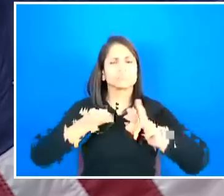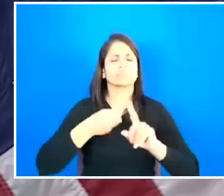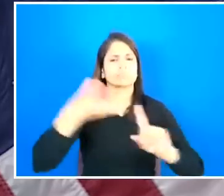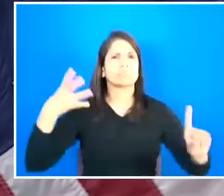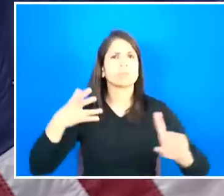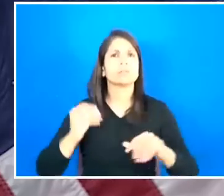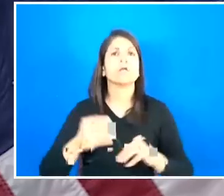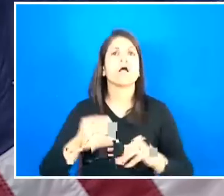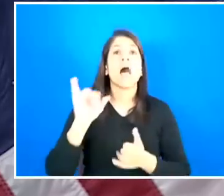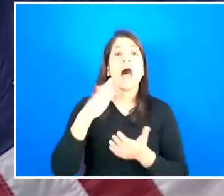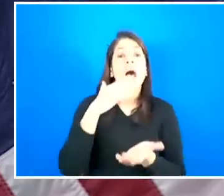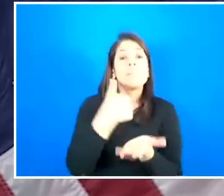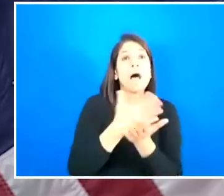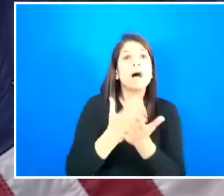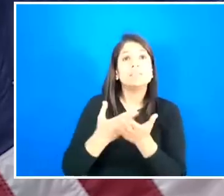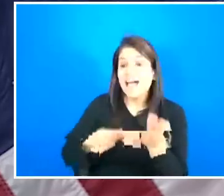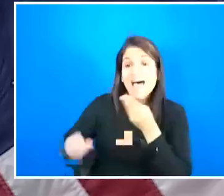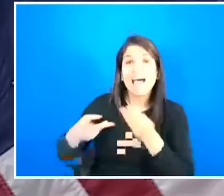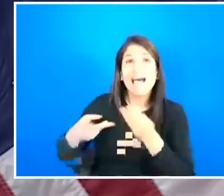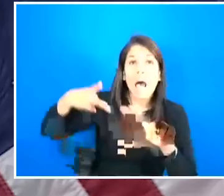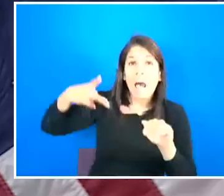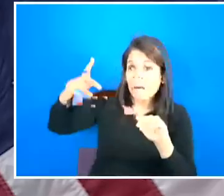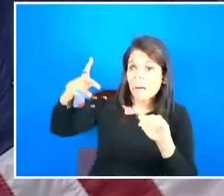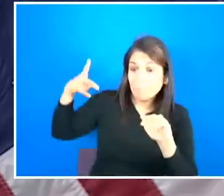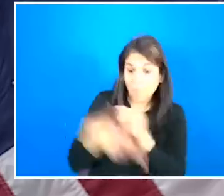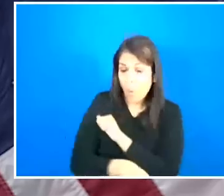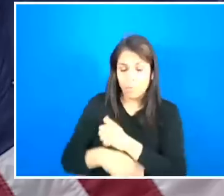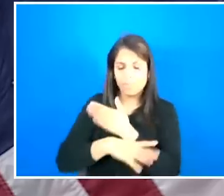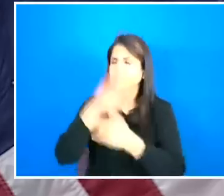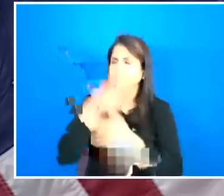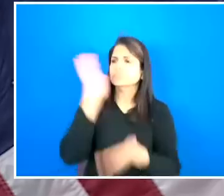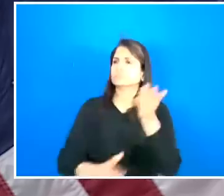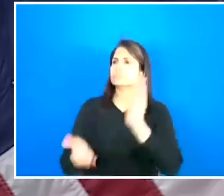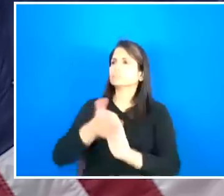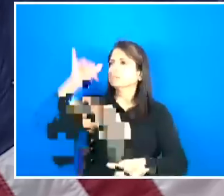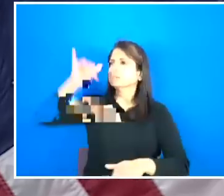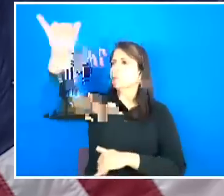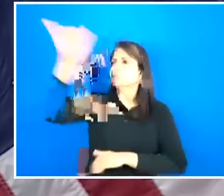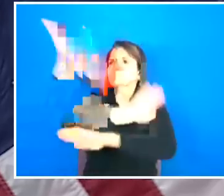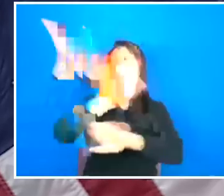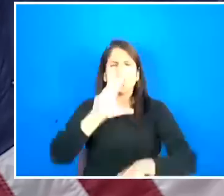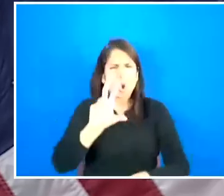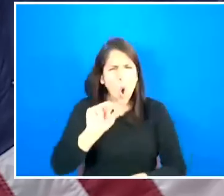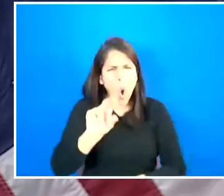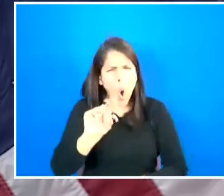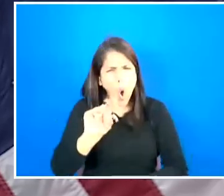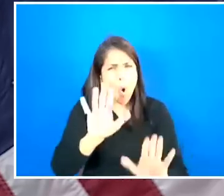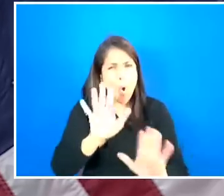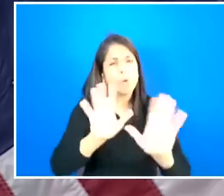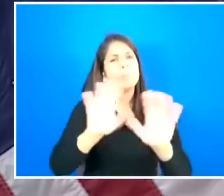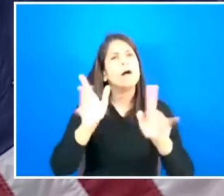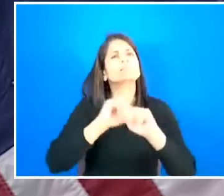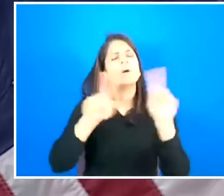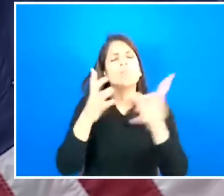AWAY THE BIGGER ISVIO ANNDT I'S A VISION THAT I REALLY AGAIN COMMEND EVERYONE FROM THE VERY BIEGNNGIN OF THE